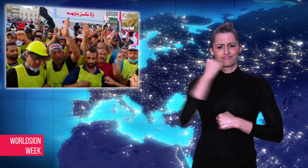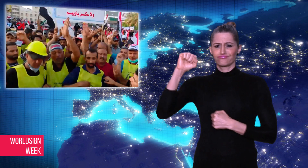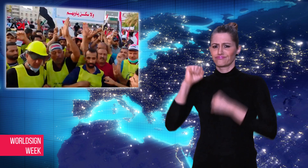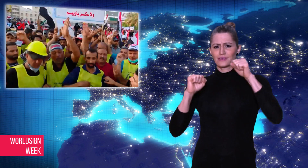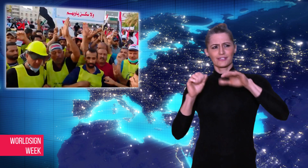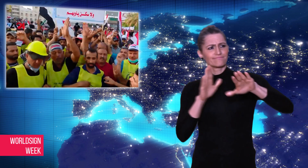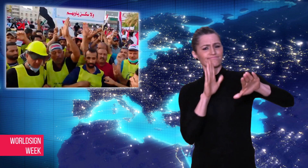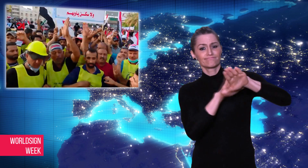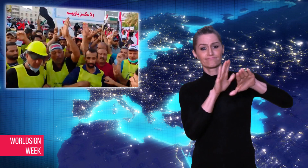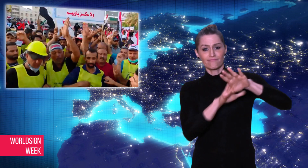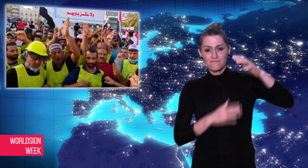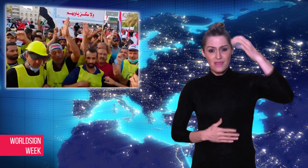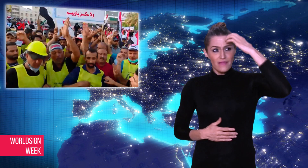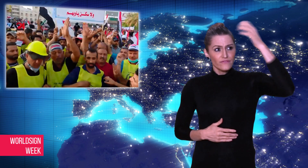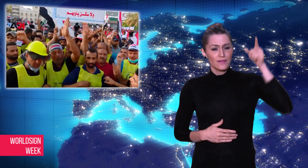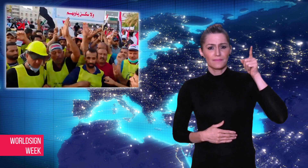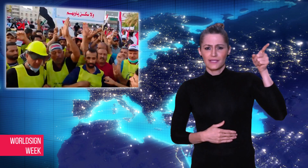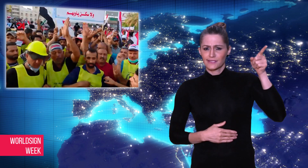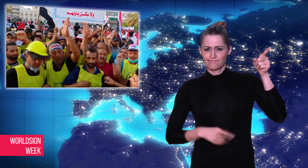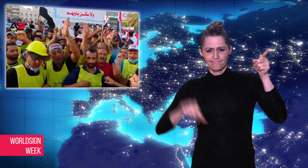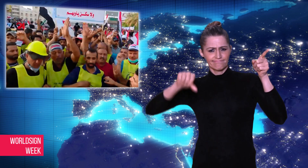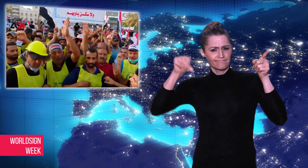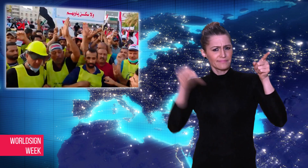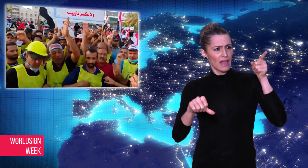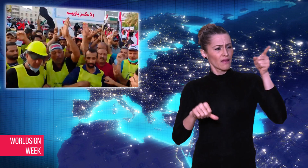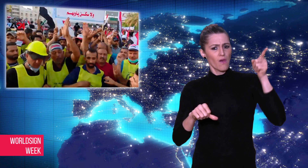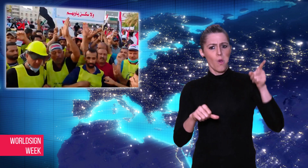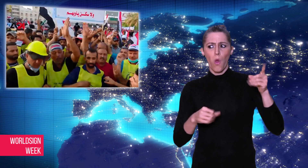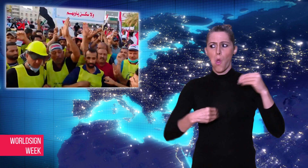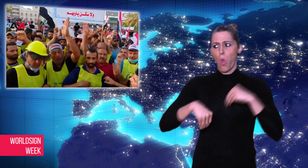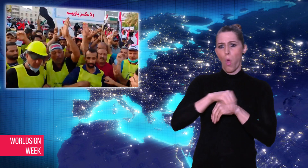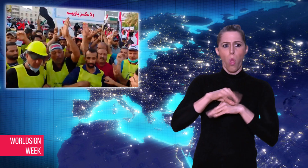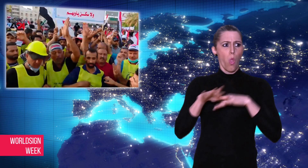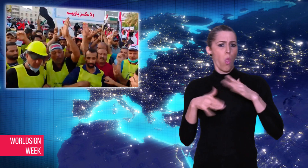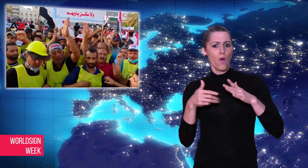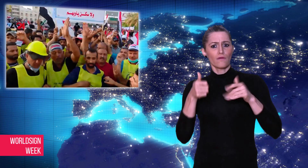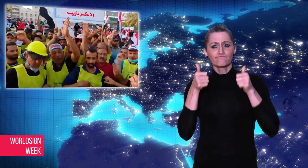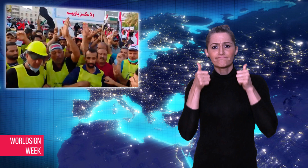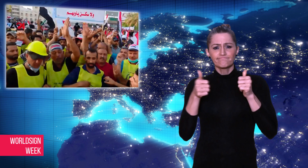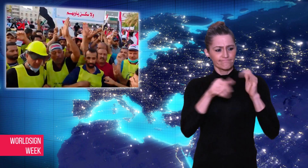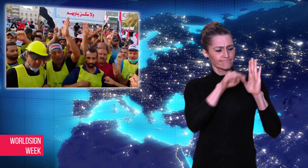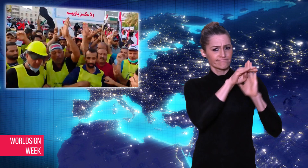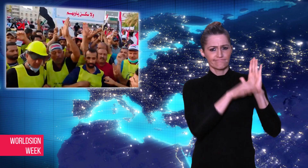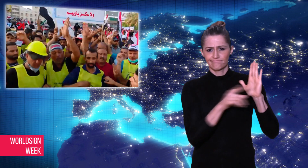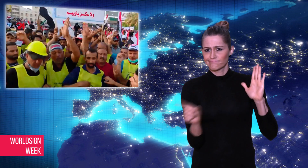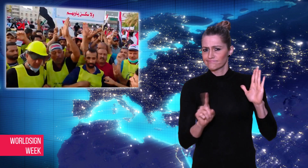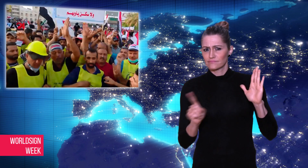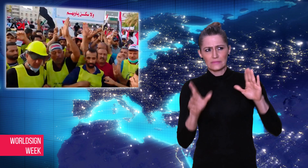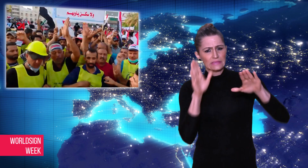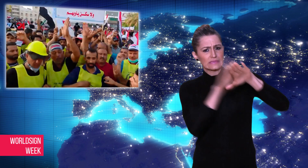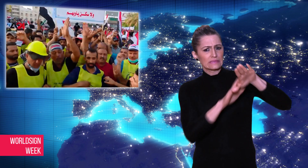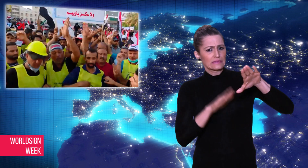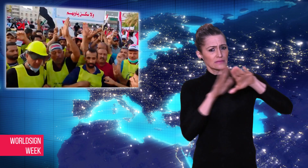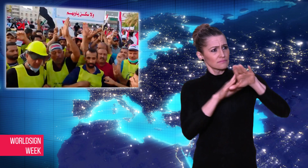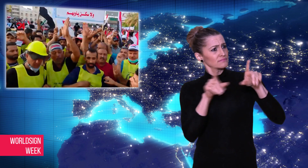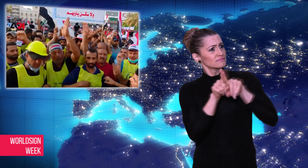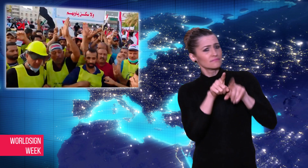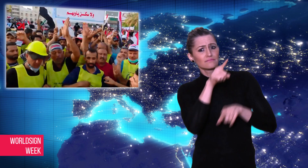national protests in Baghdad regarding